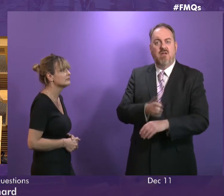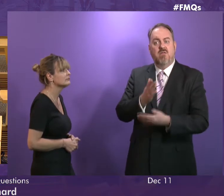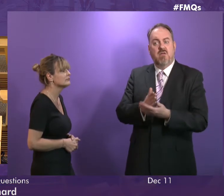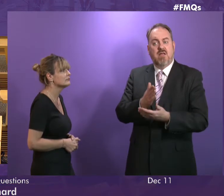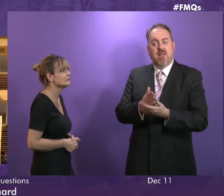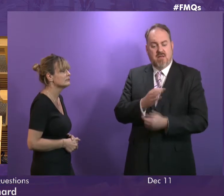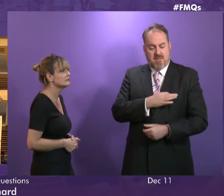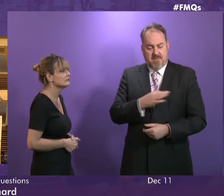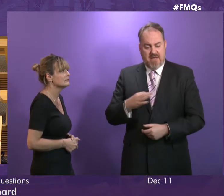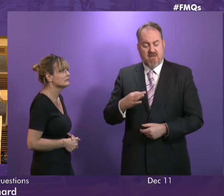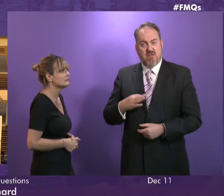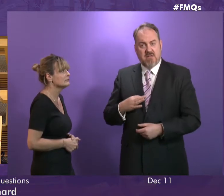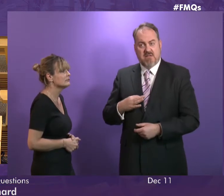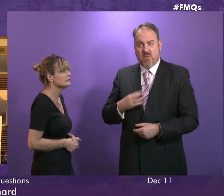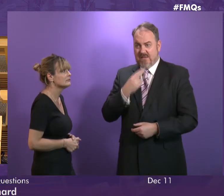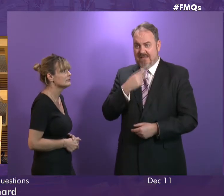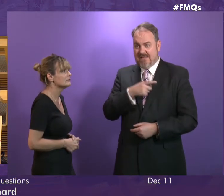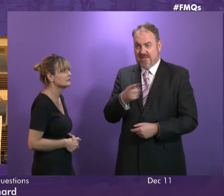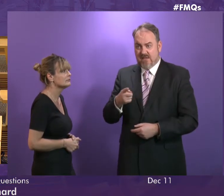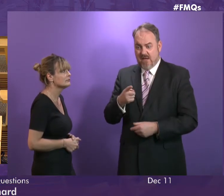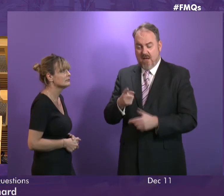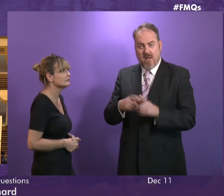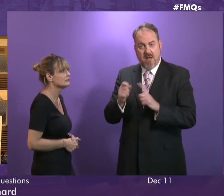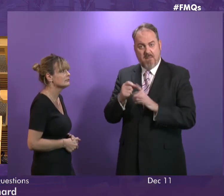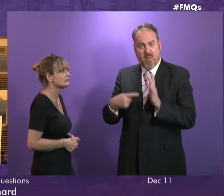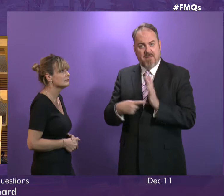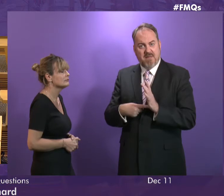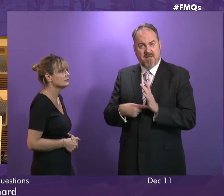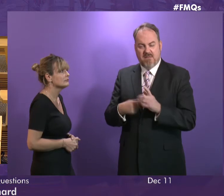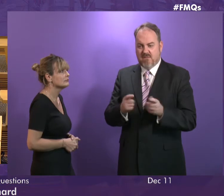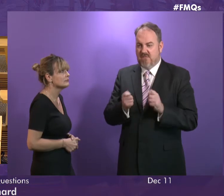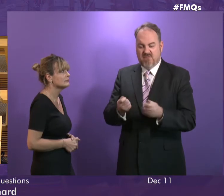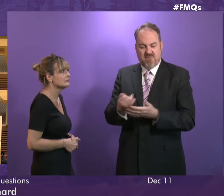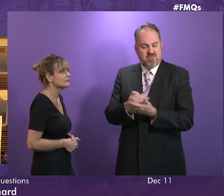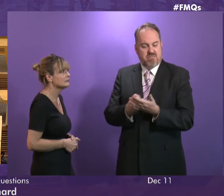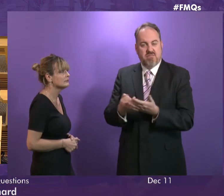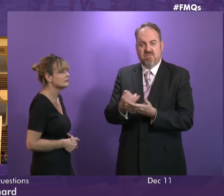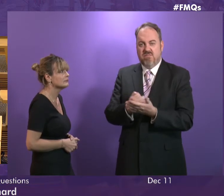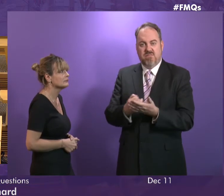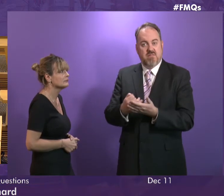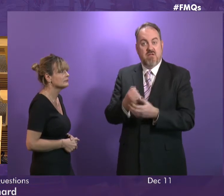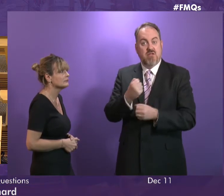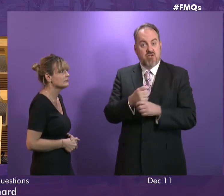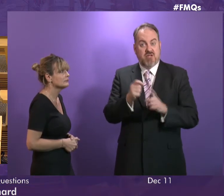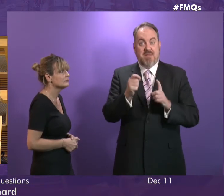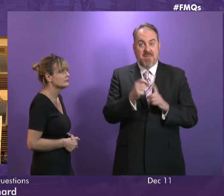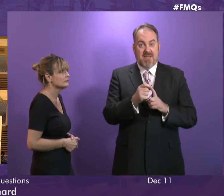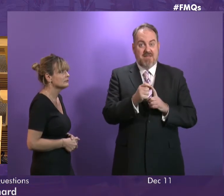Patients who need a GP appointment are being let down. GPs such as those in Dundee who